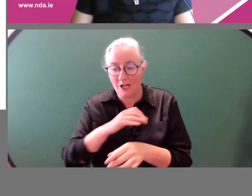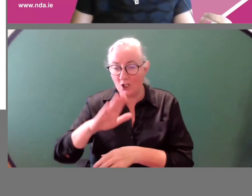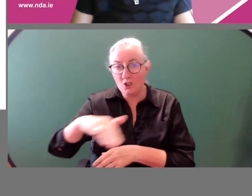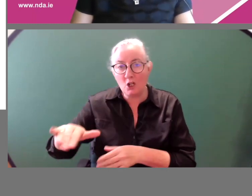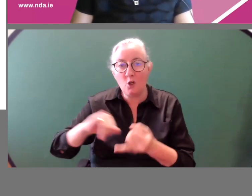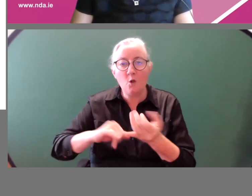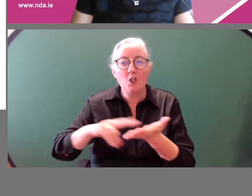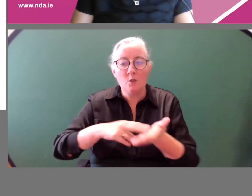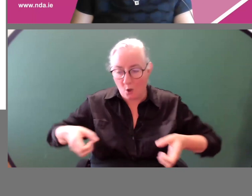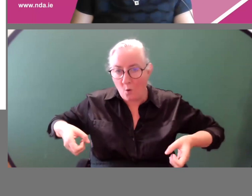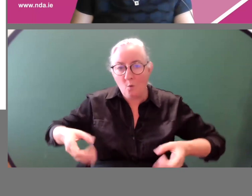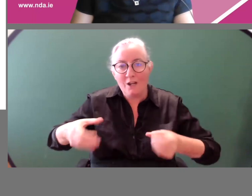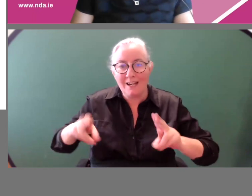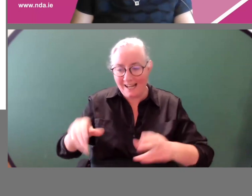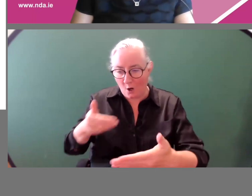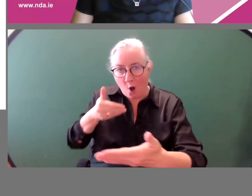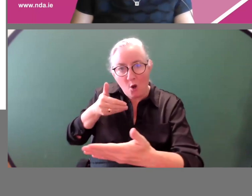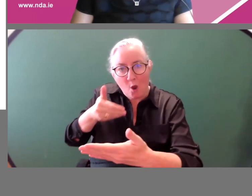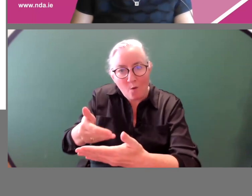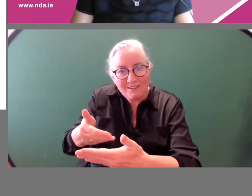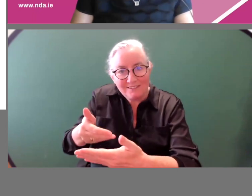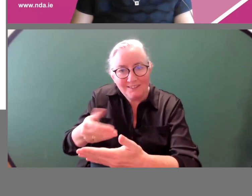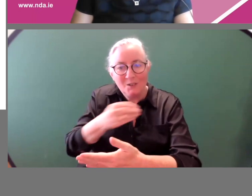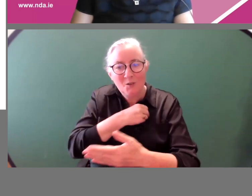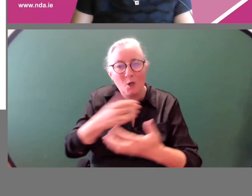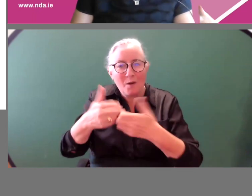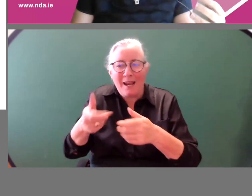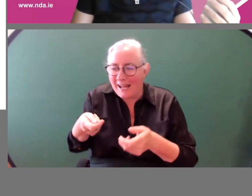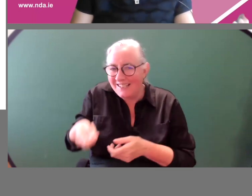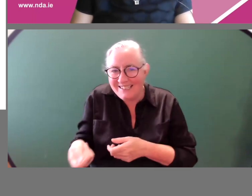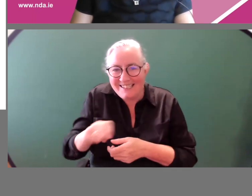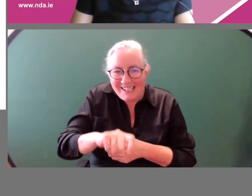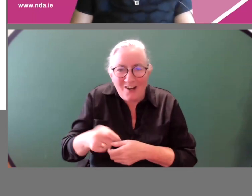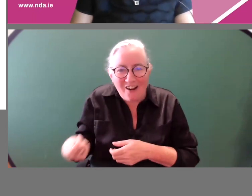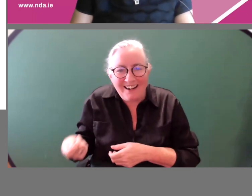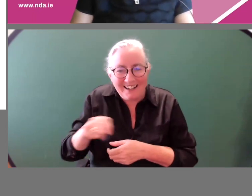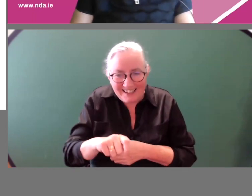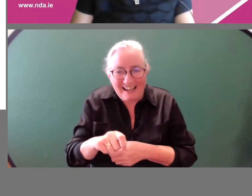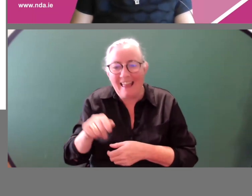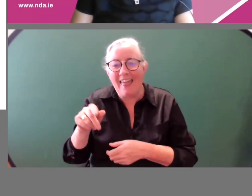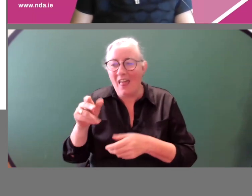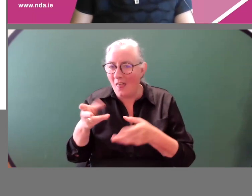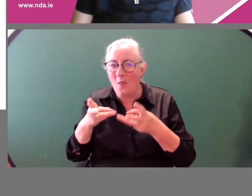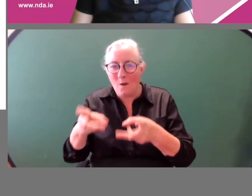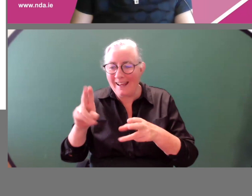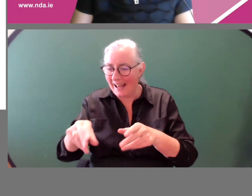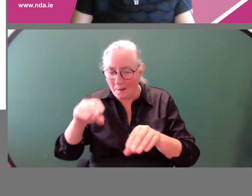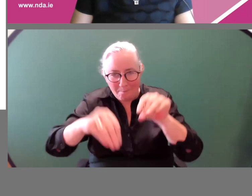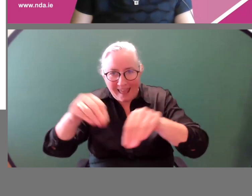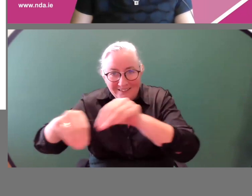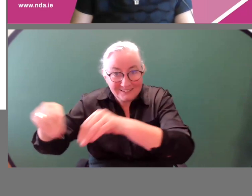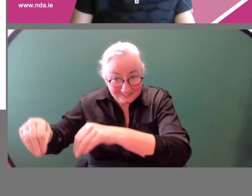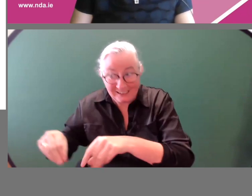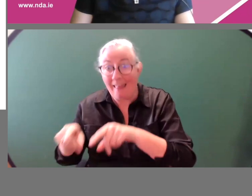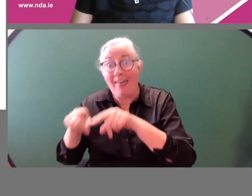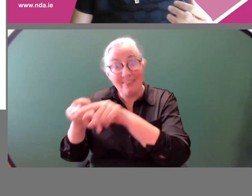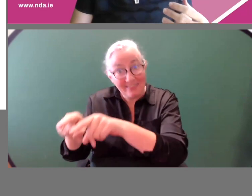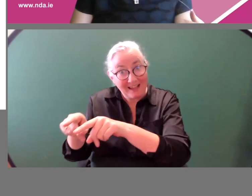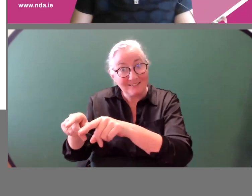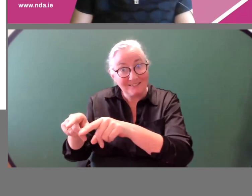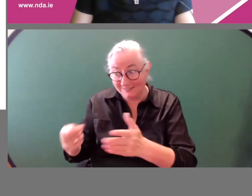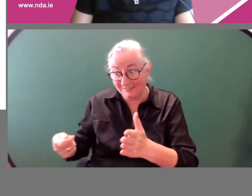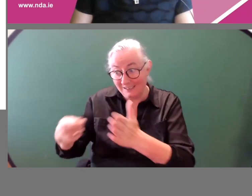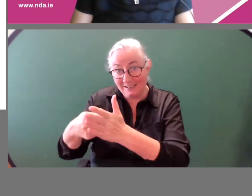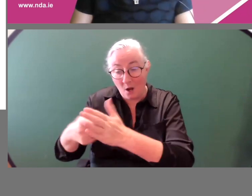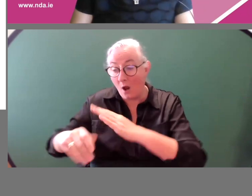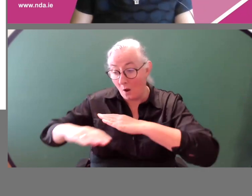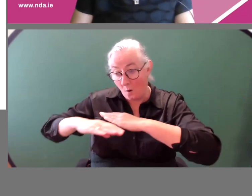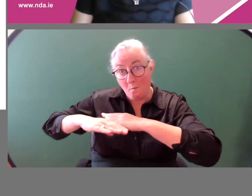to get close to the equipment. And what they found is that the boardwalk was really popular